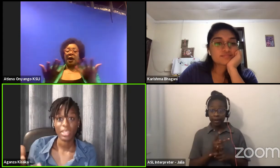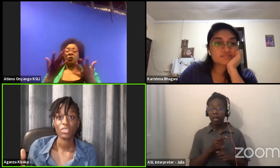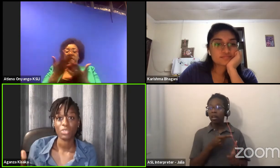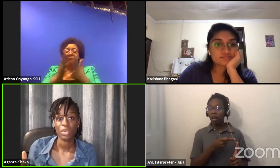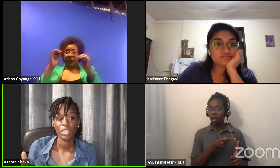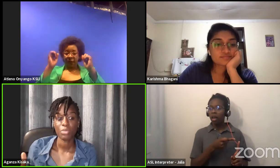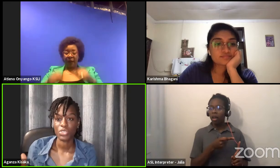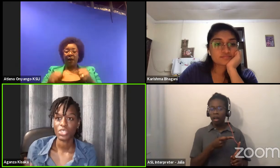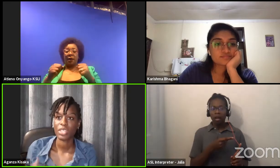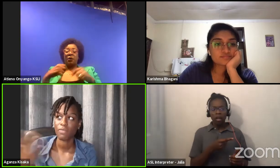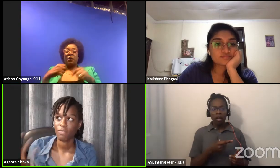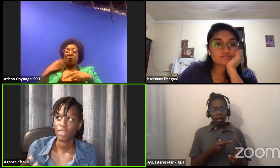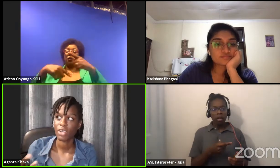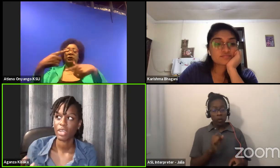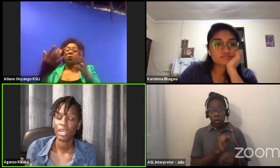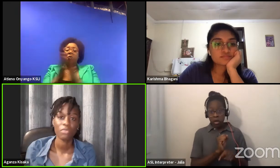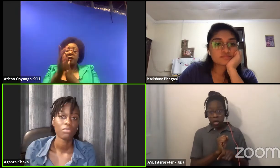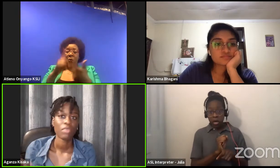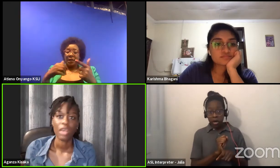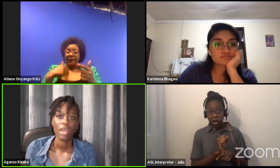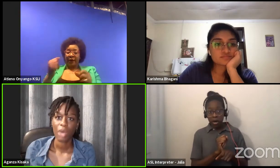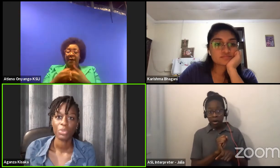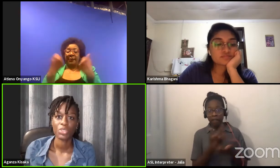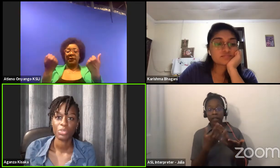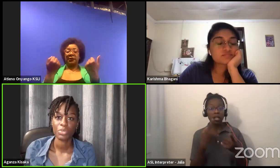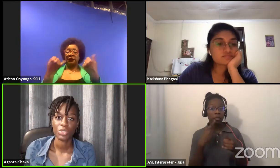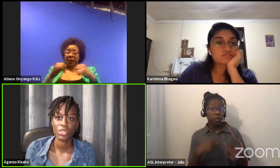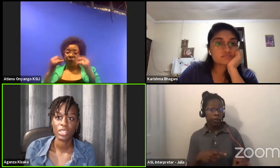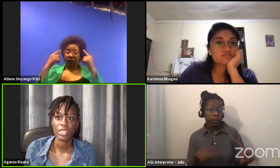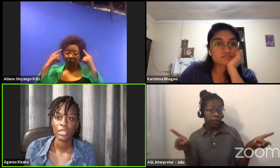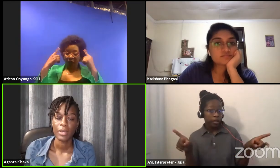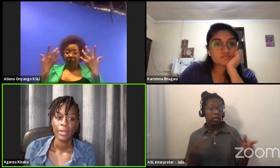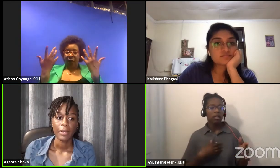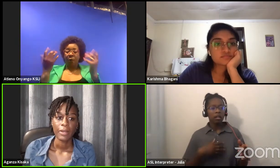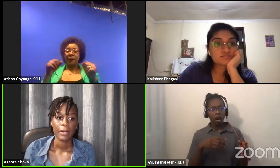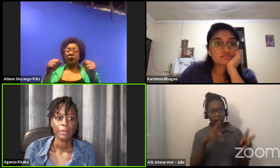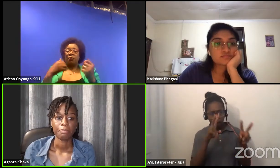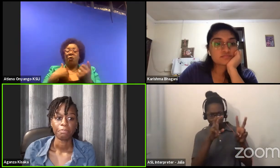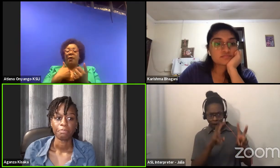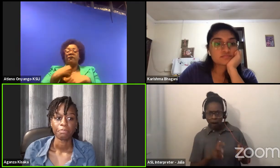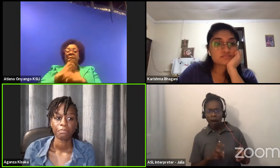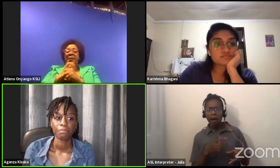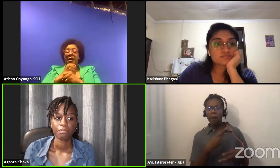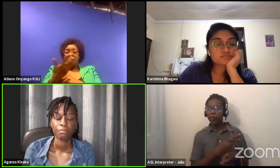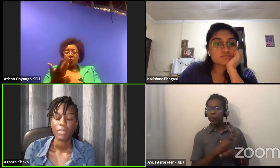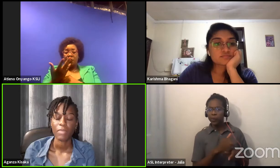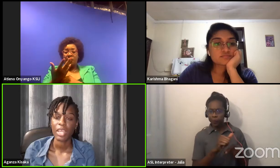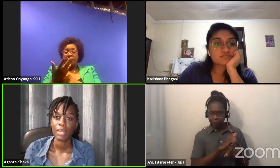that is already produced and figuring out how would you produce it, yeah.